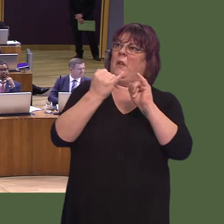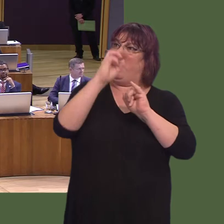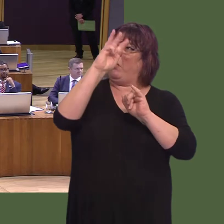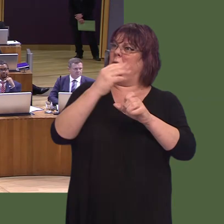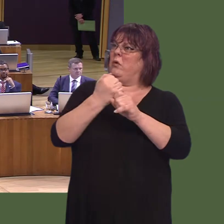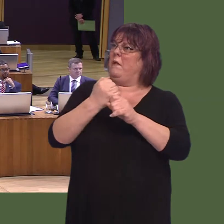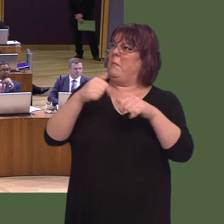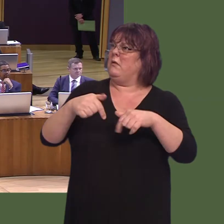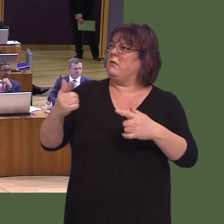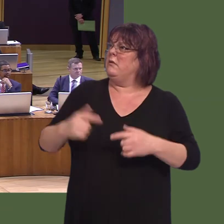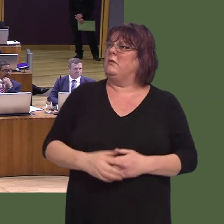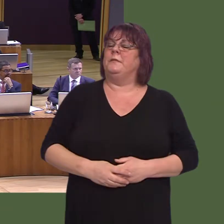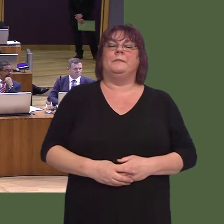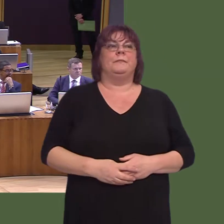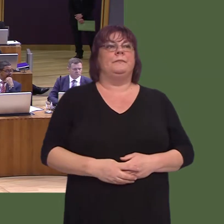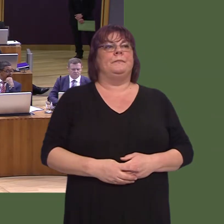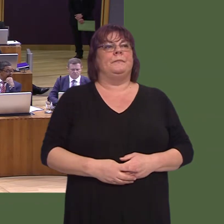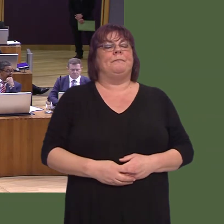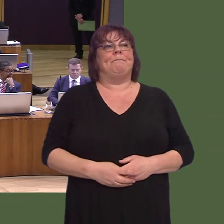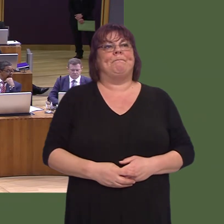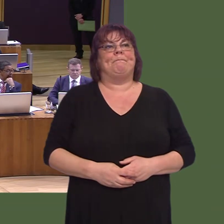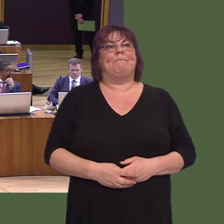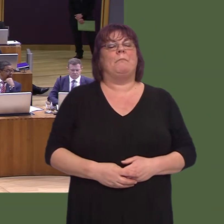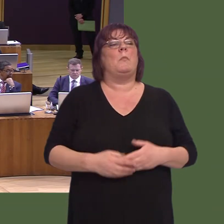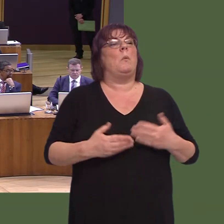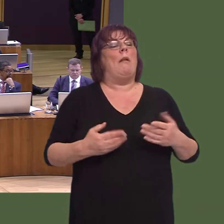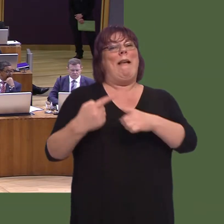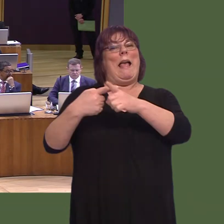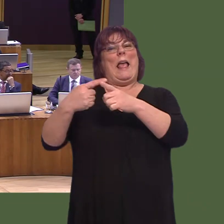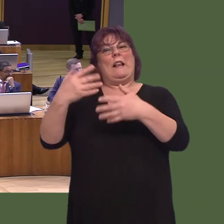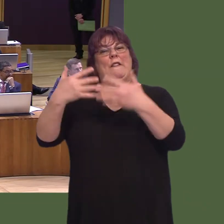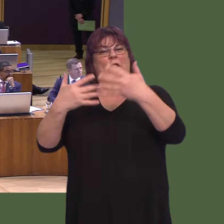Carwyn Jones AM: There are question marks over England's figures for a start.